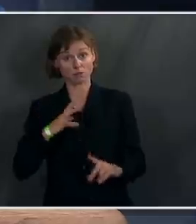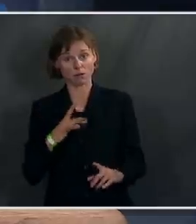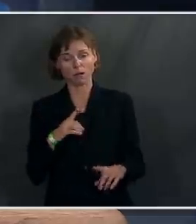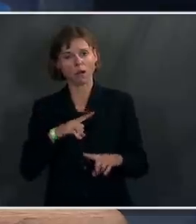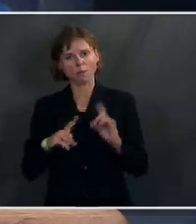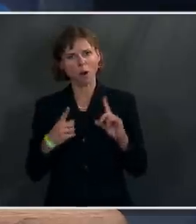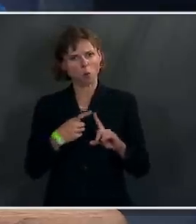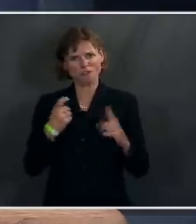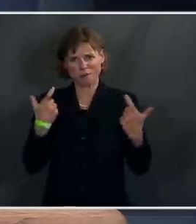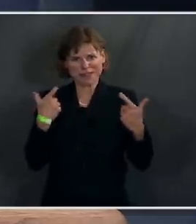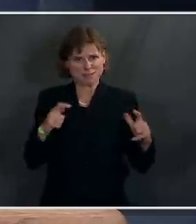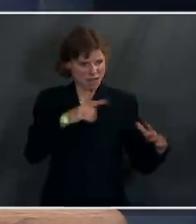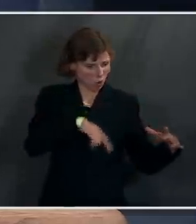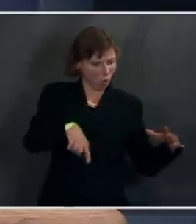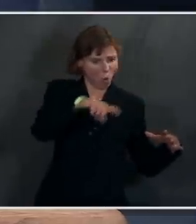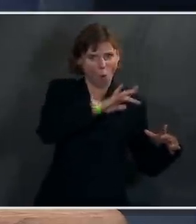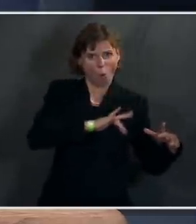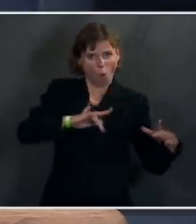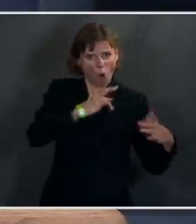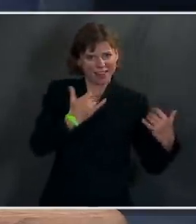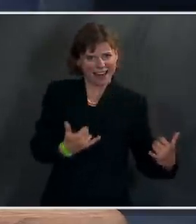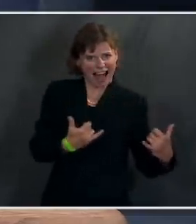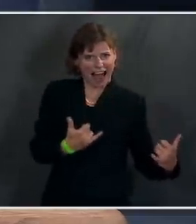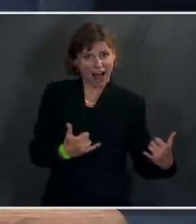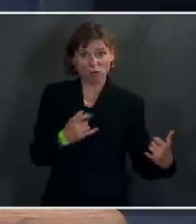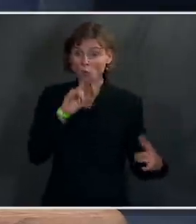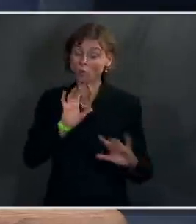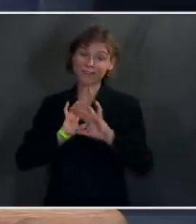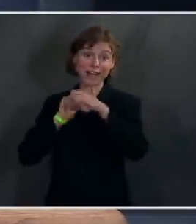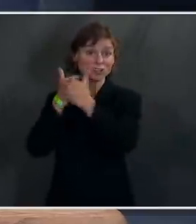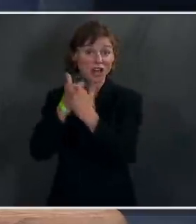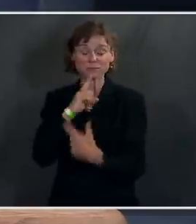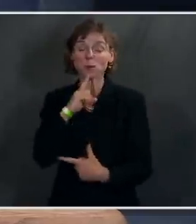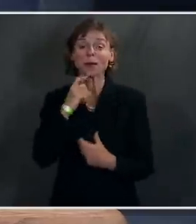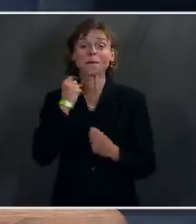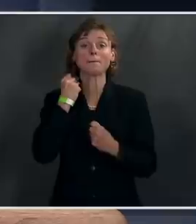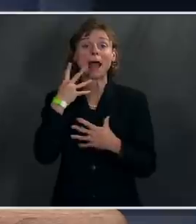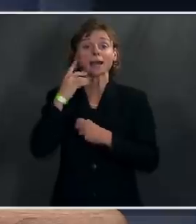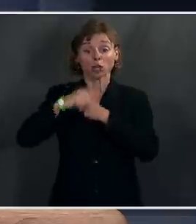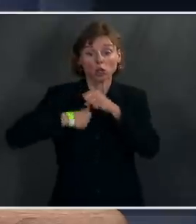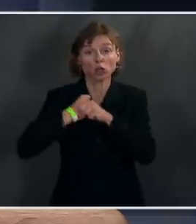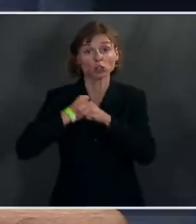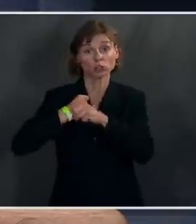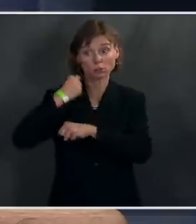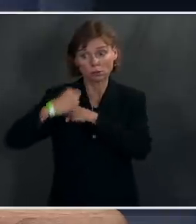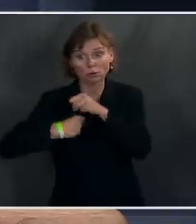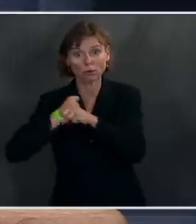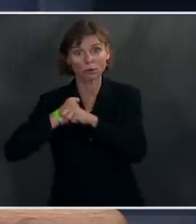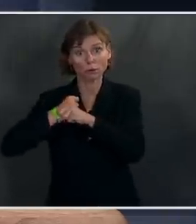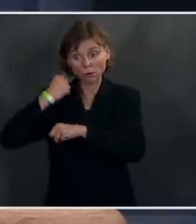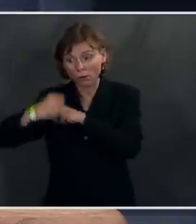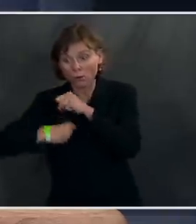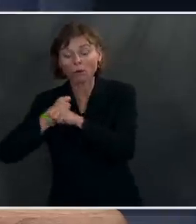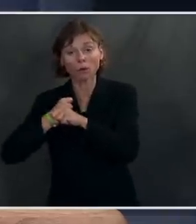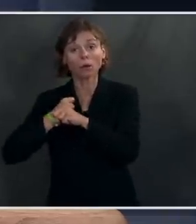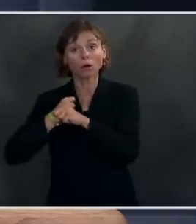And the challenge right now is that it's going to take years to return to the pace of job growth, of economic growth